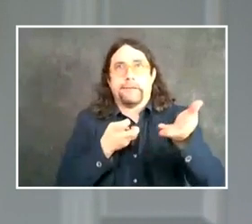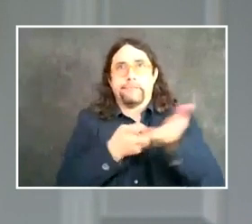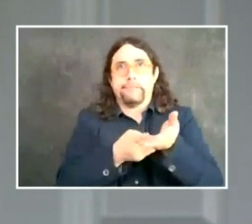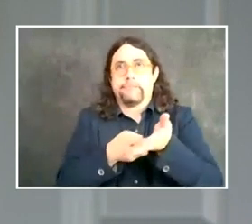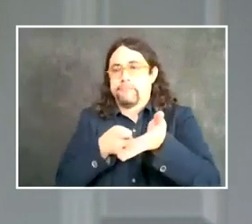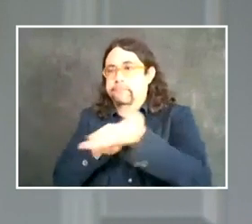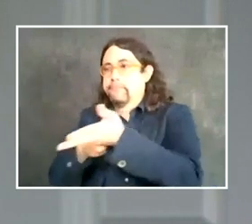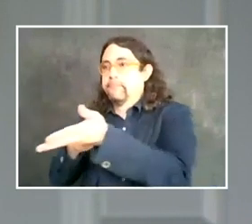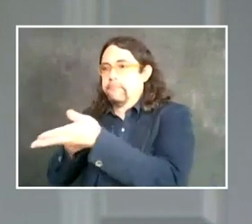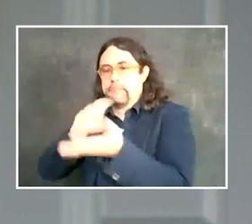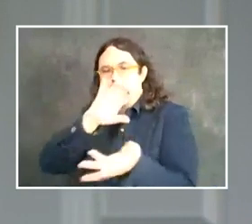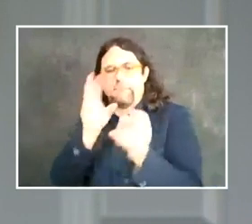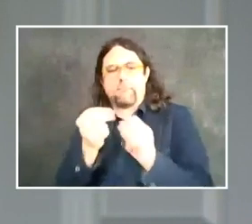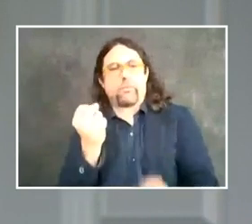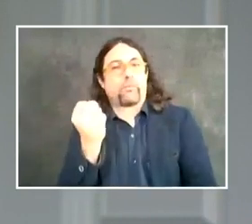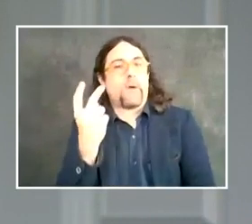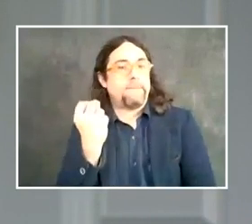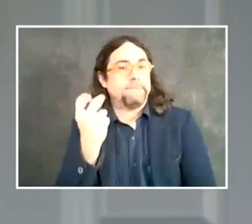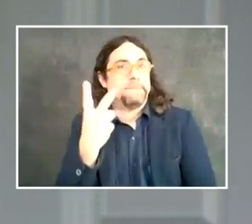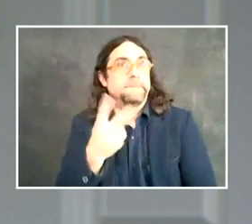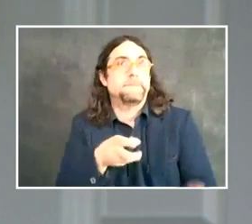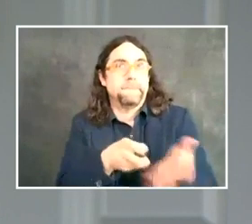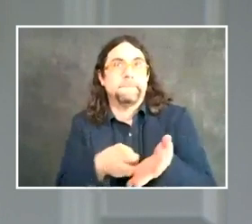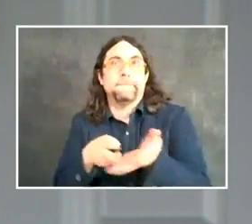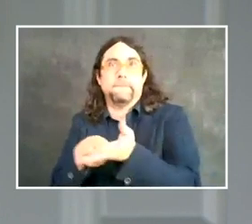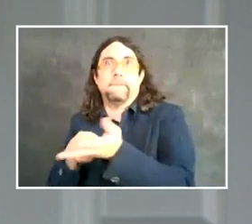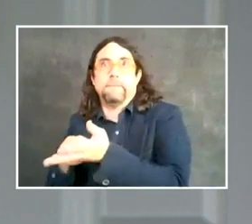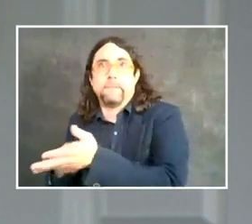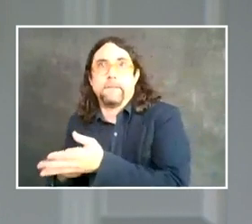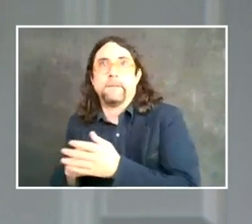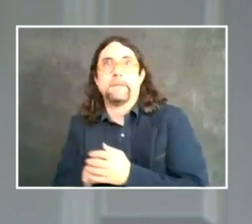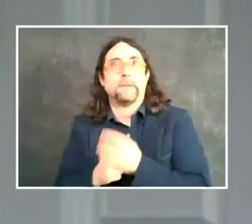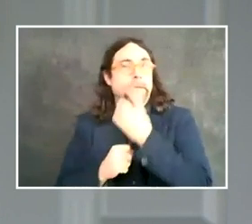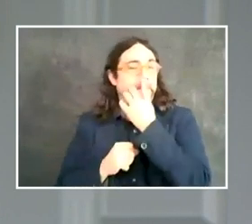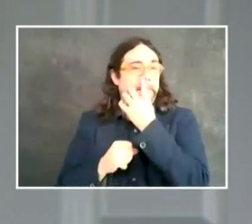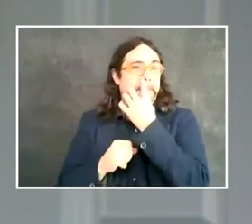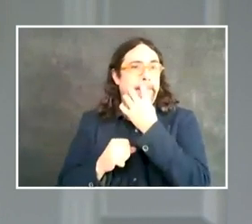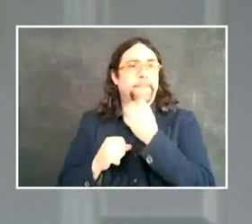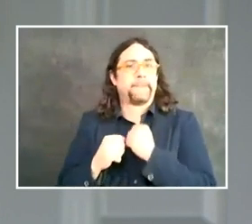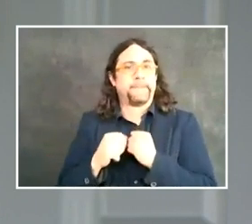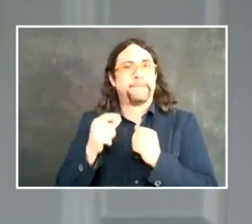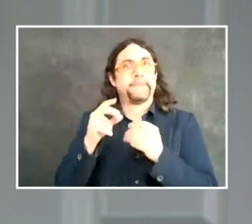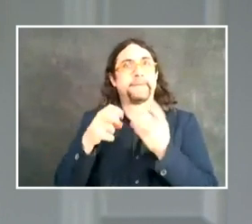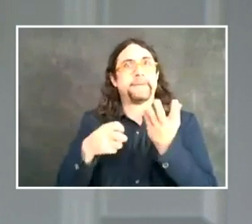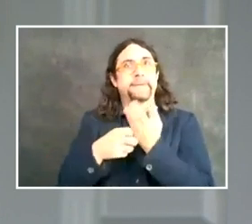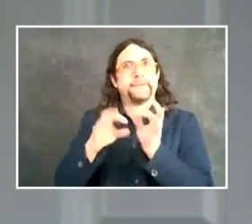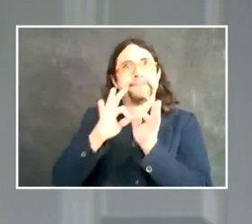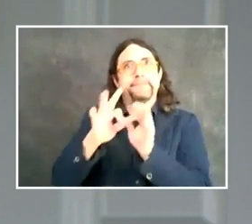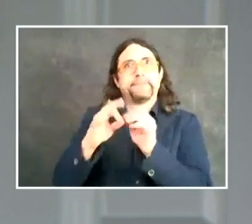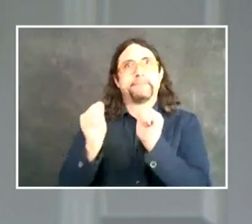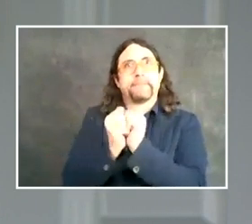VARIETY OF OFFENSES. CERTAINLY SOCIAL DISTANCING AND THEN INCLUDING SOME FOR A